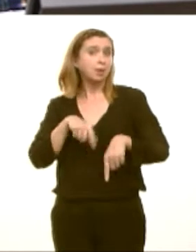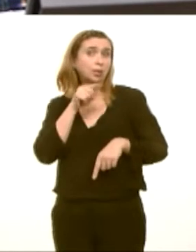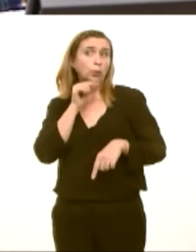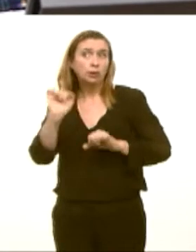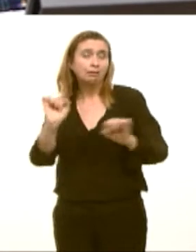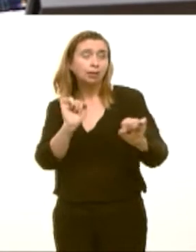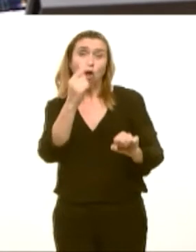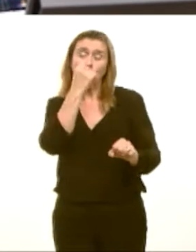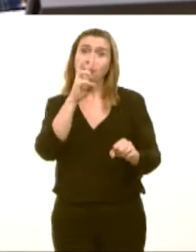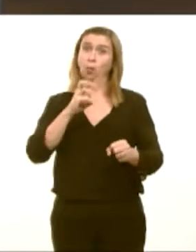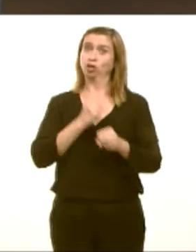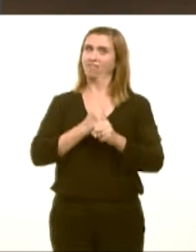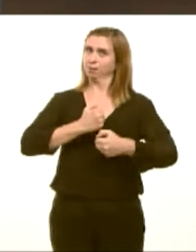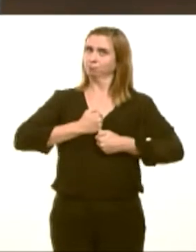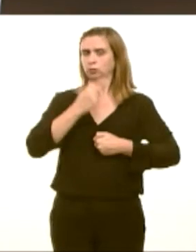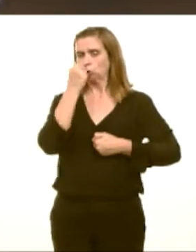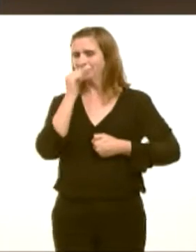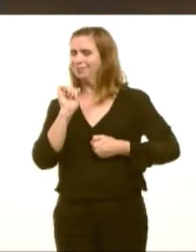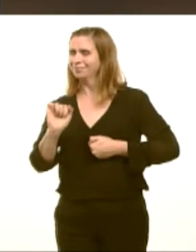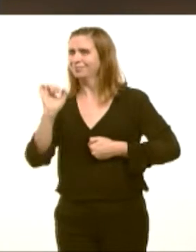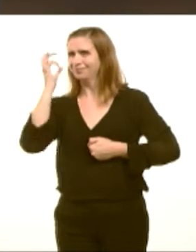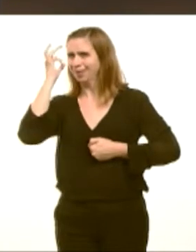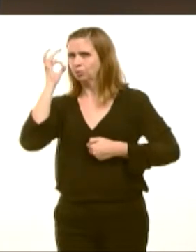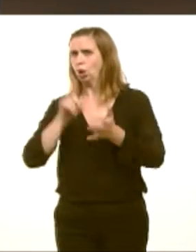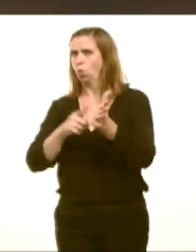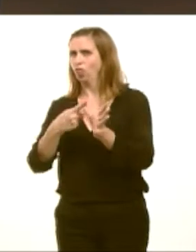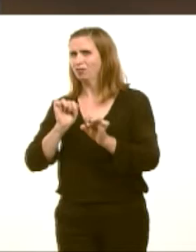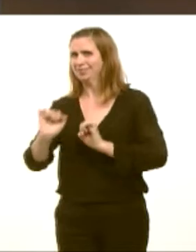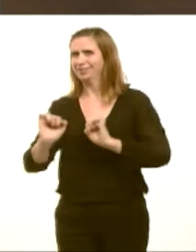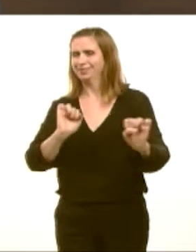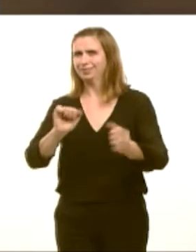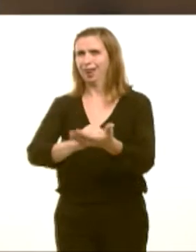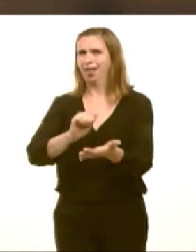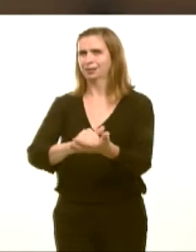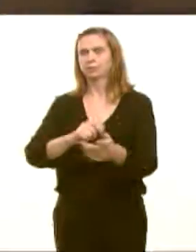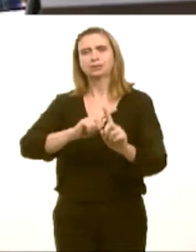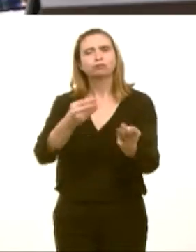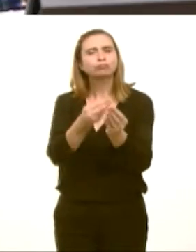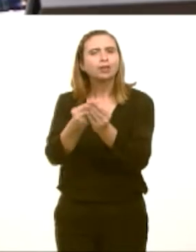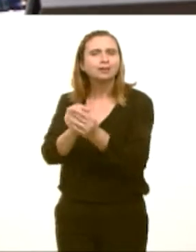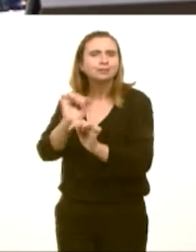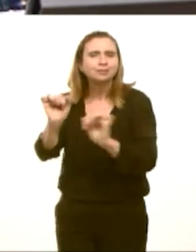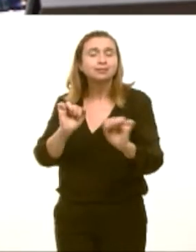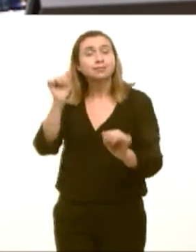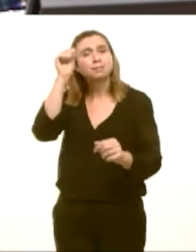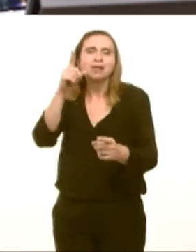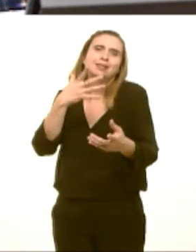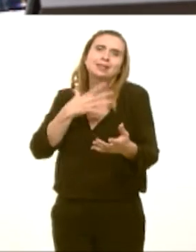Some of it might be Welsh Government land and some of it might be land owned by local authorities, but I do understand that the finances have to add up for small builders